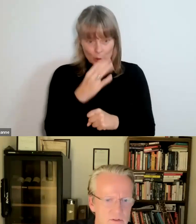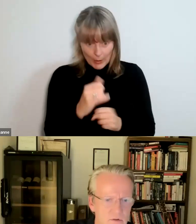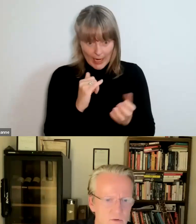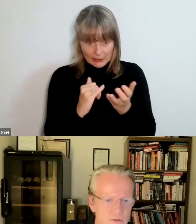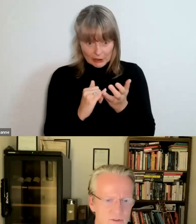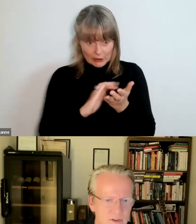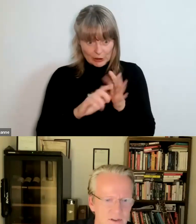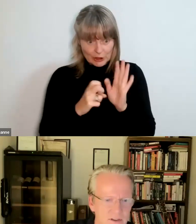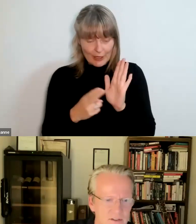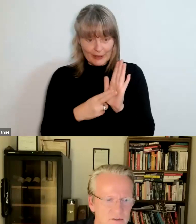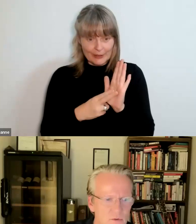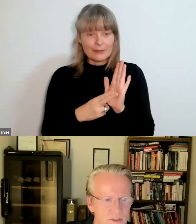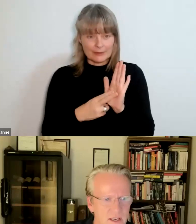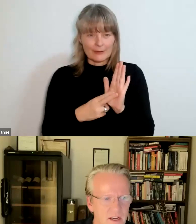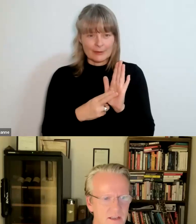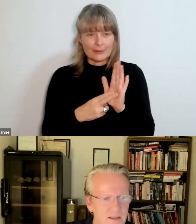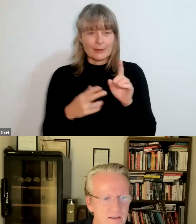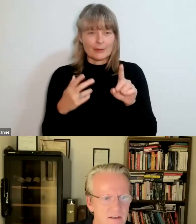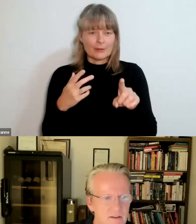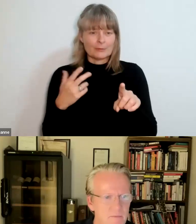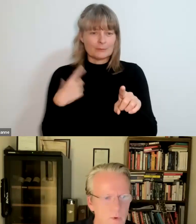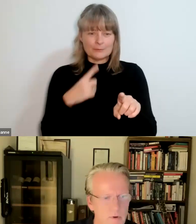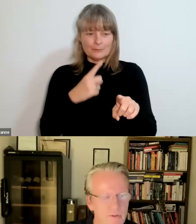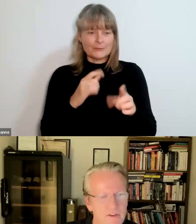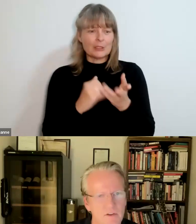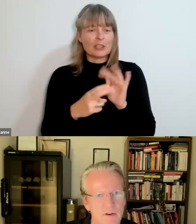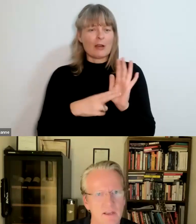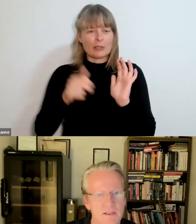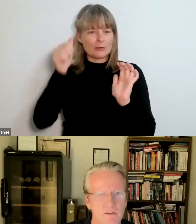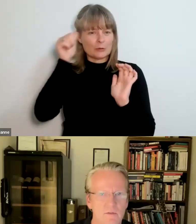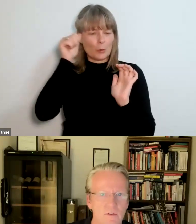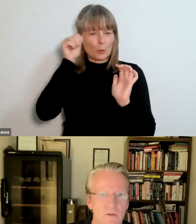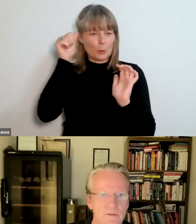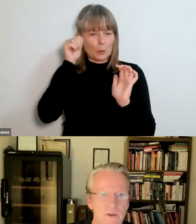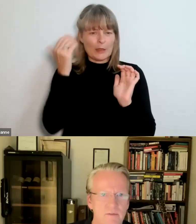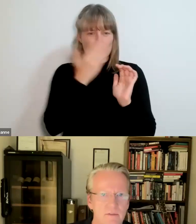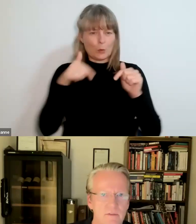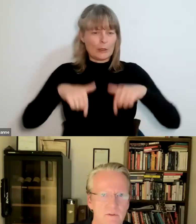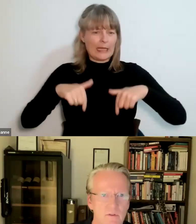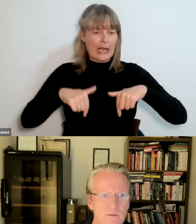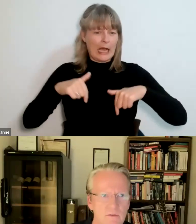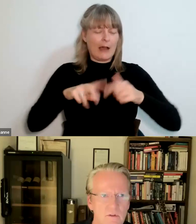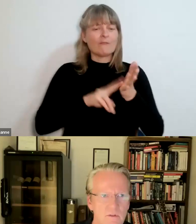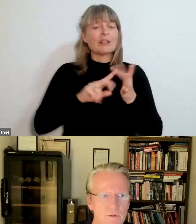what you mean by the whole school approach. Can you give us a brief example? I was actually going